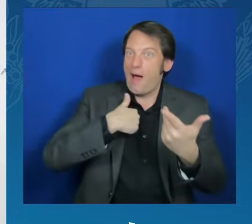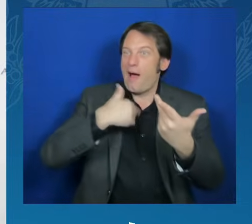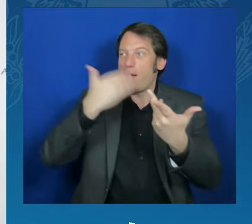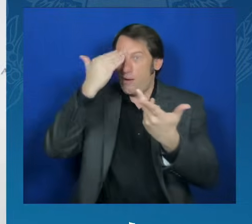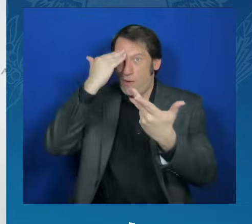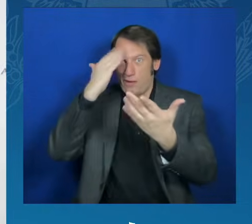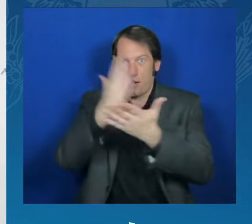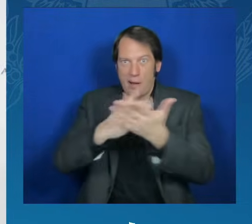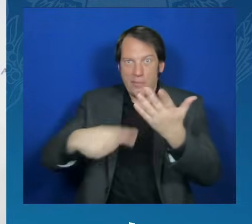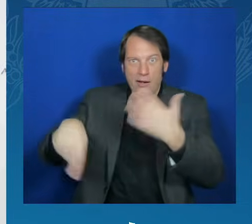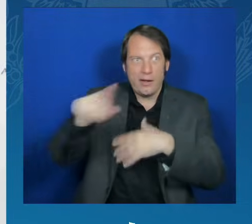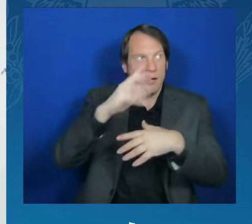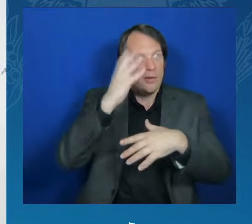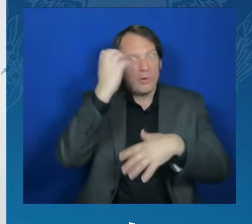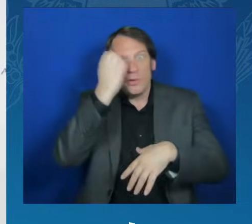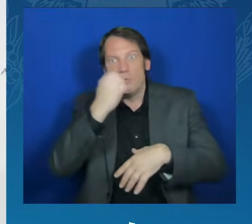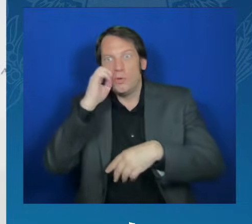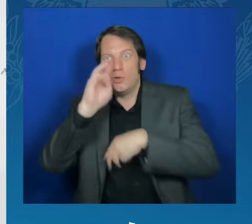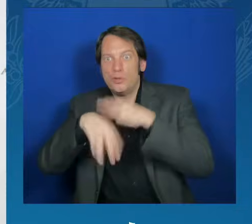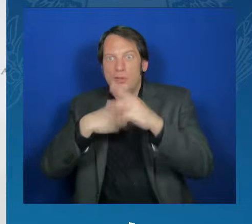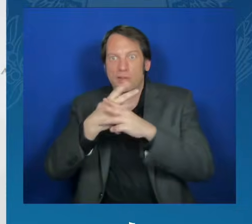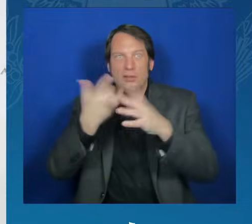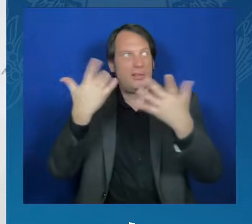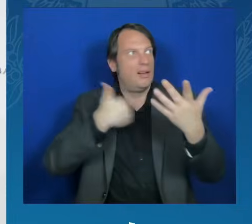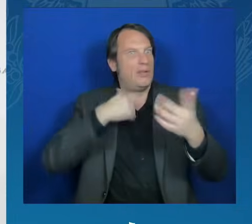of America's role of global leadership.